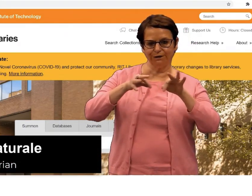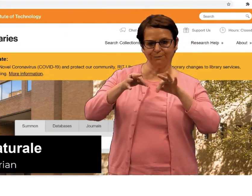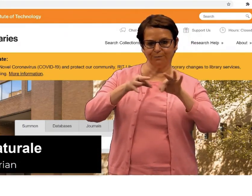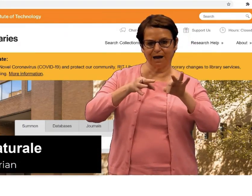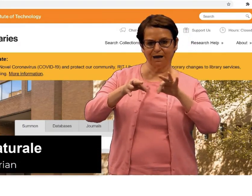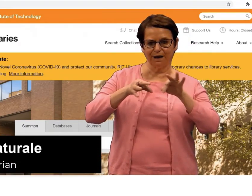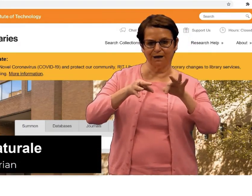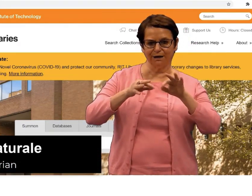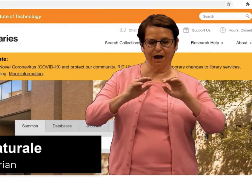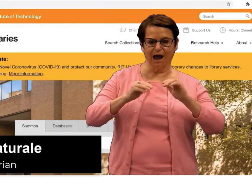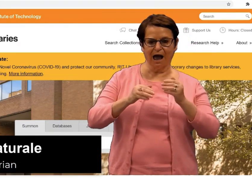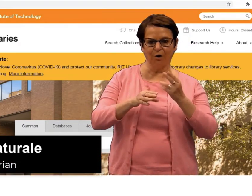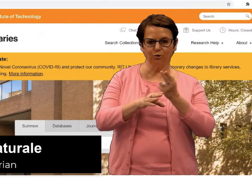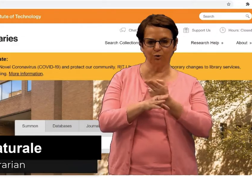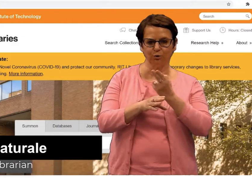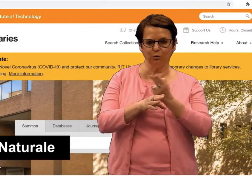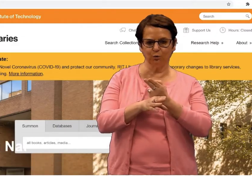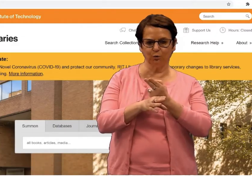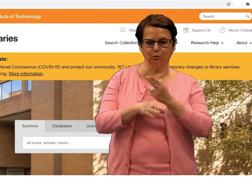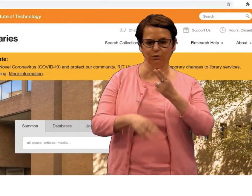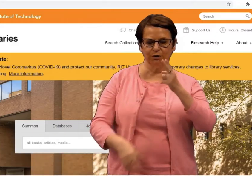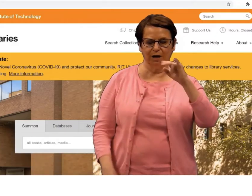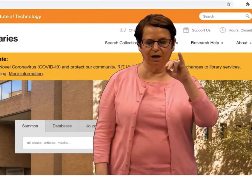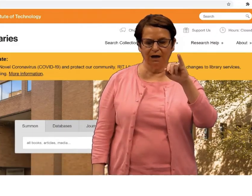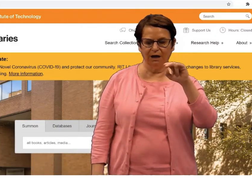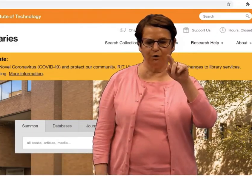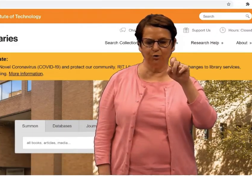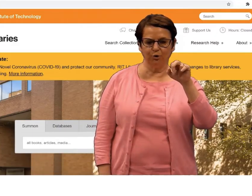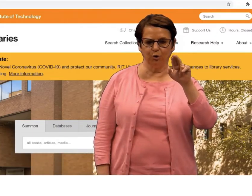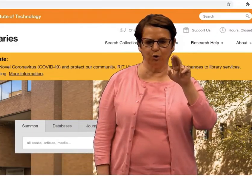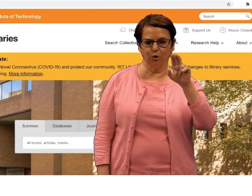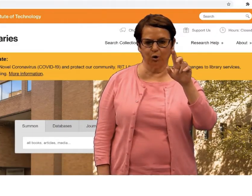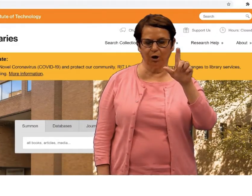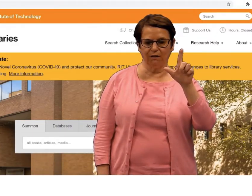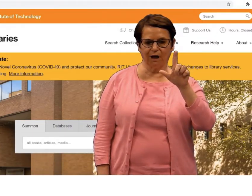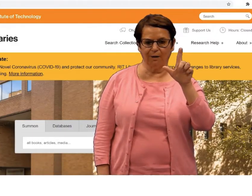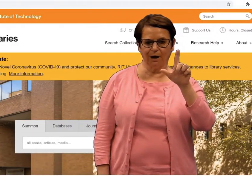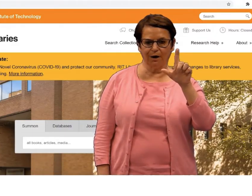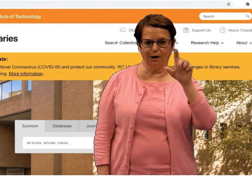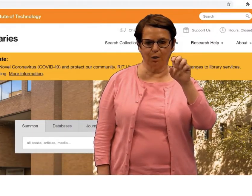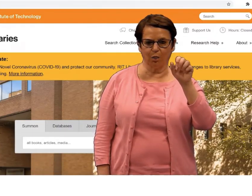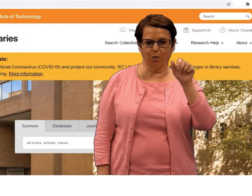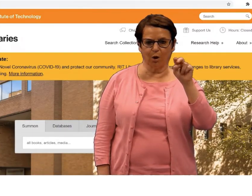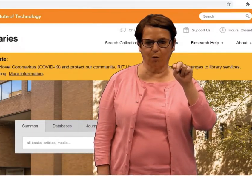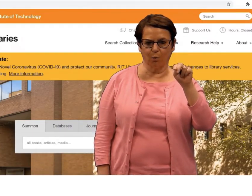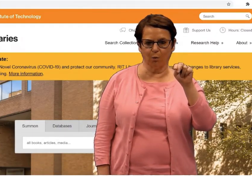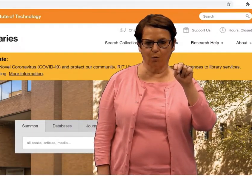Hi. Today, I want to explain how to use the Interlibrary Loan